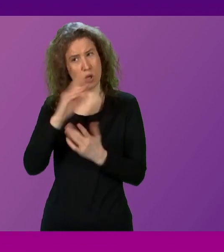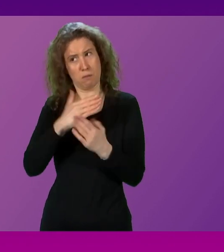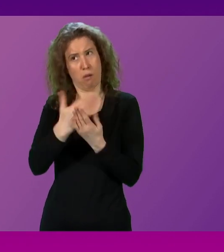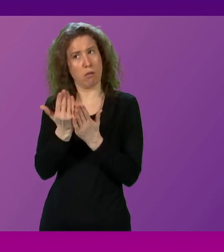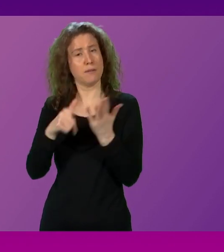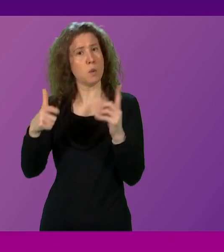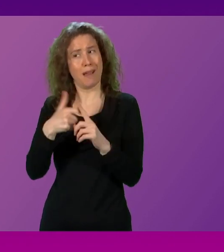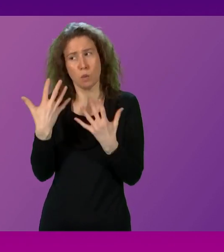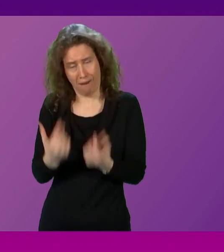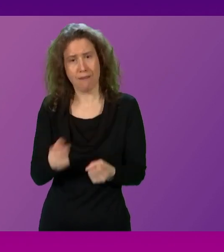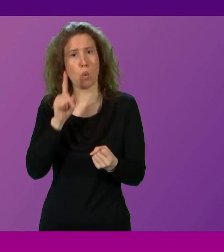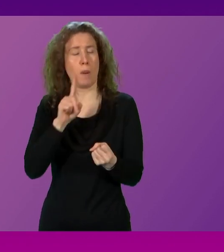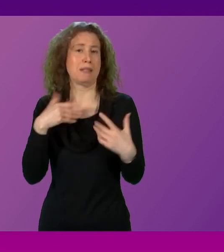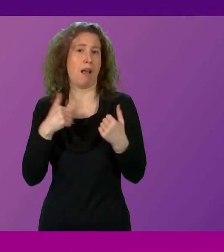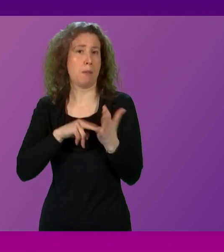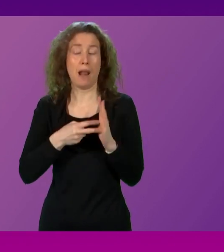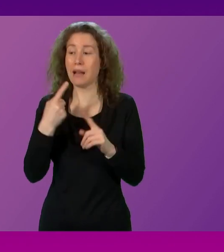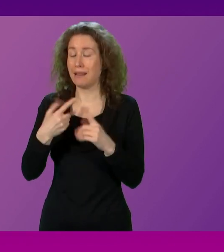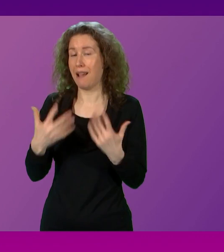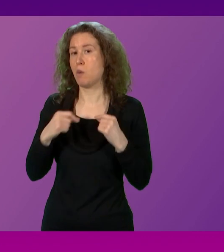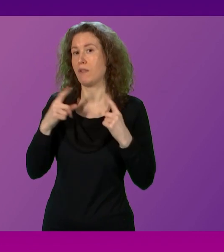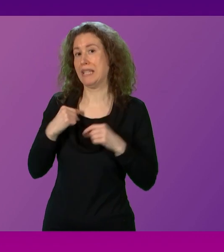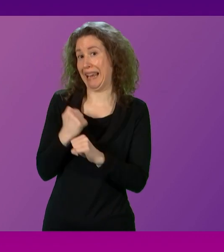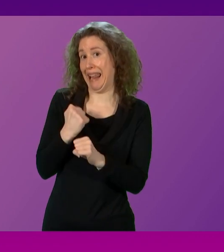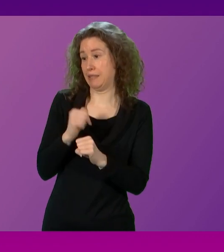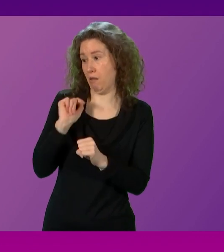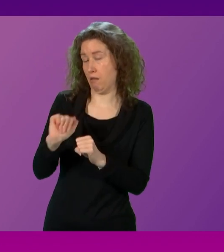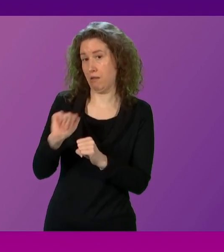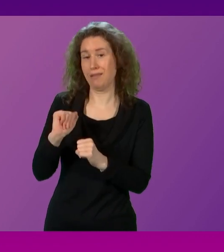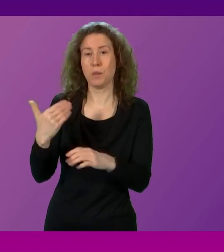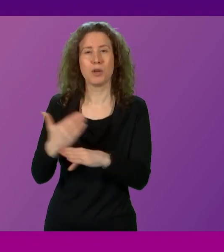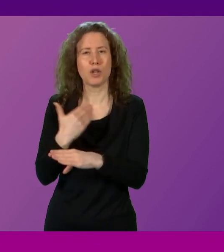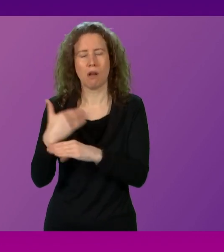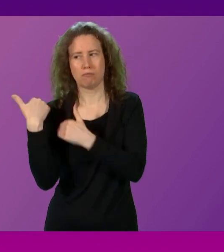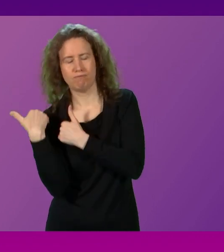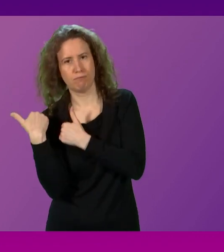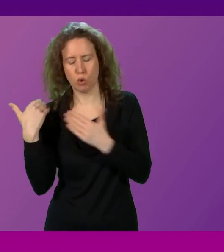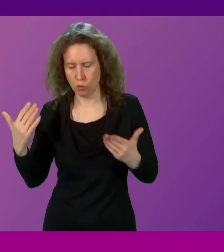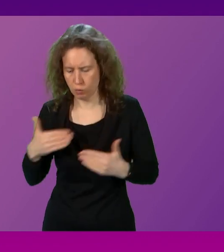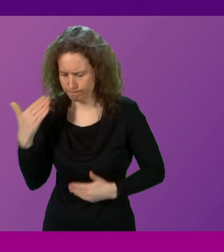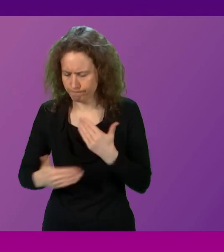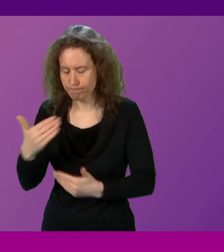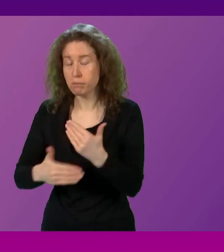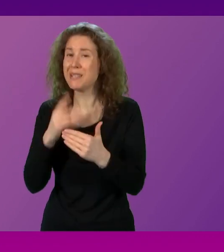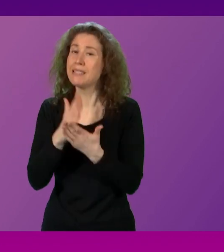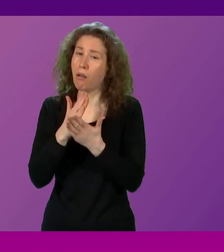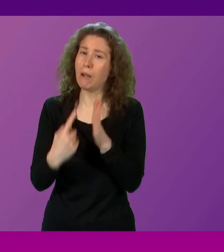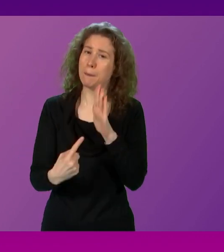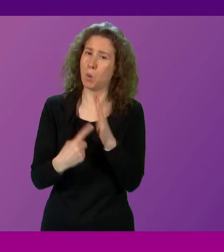plan. Professor Glasier will now have the key task of driving it forward. Those issues are really important, but I do not think that it is the